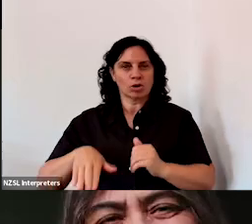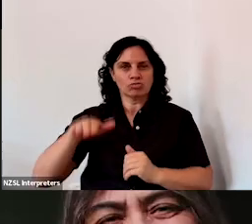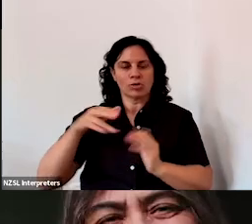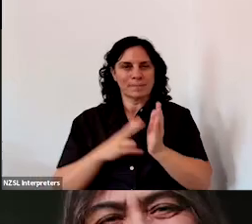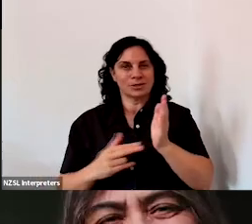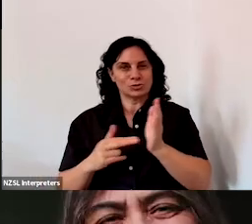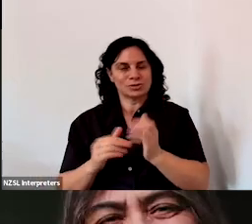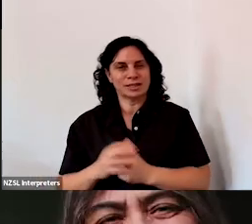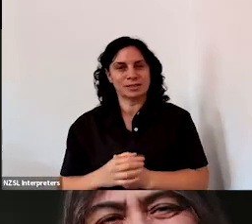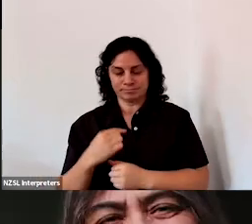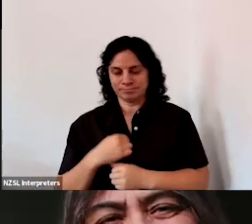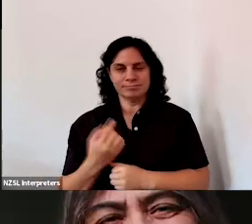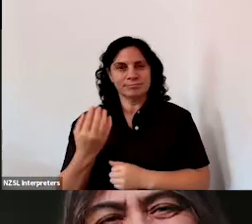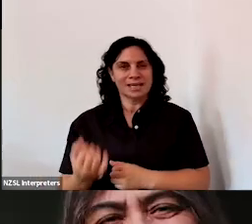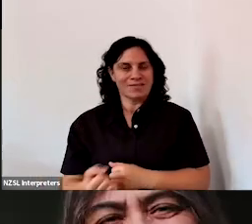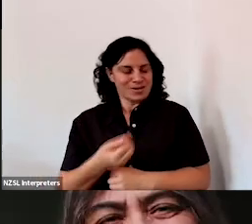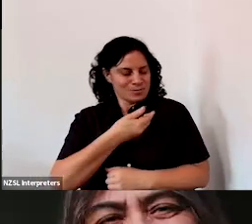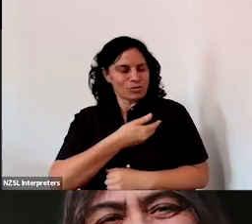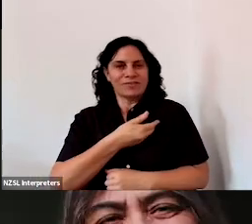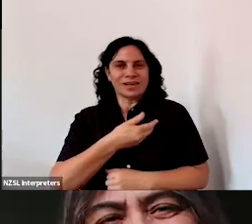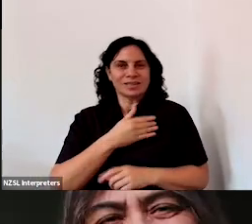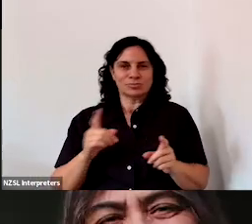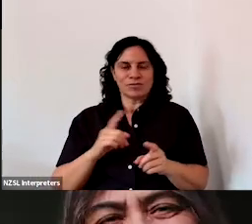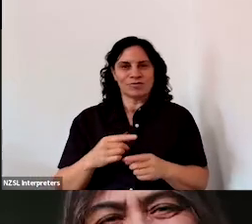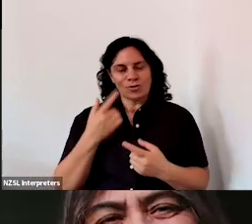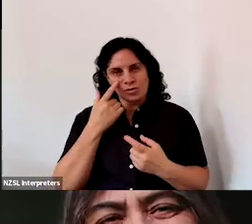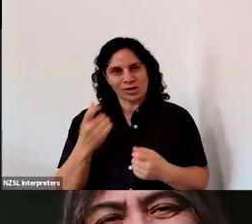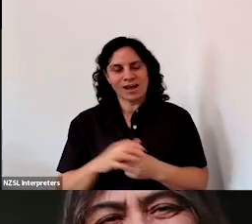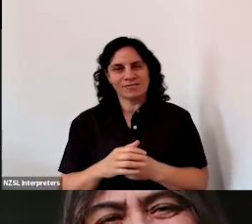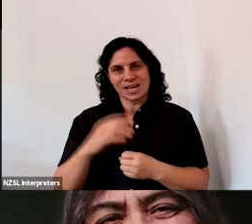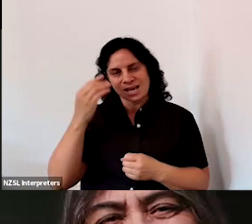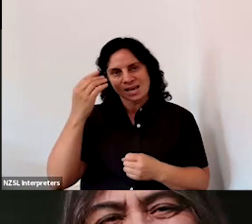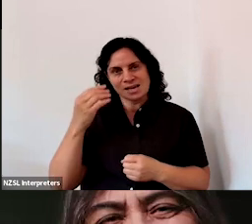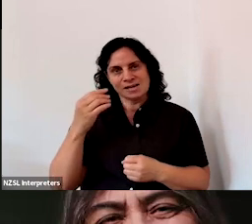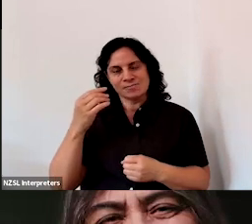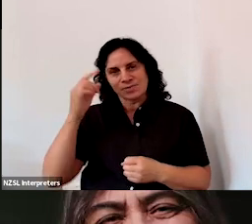and I have the privilege of looking after the psychosocial and cognitive development domain.